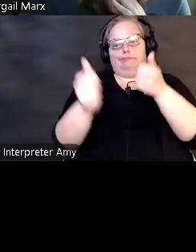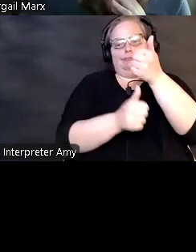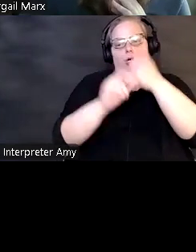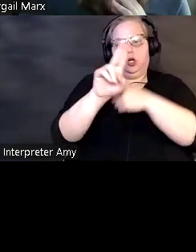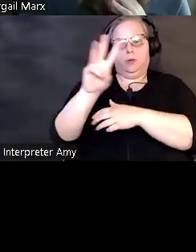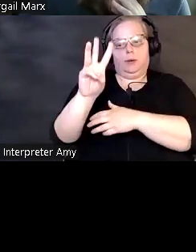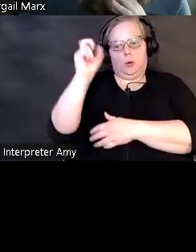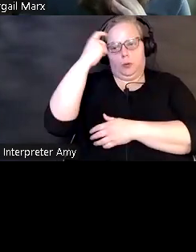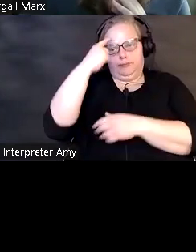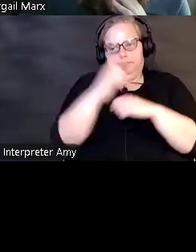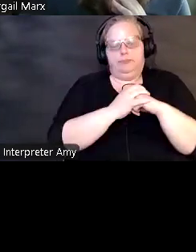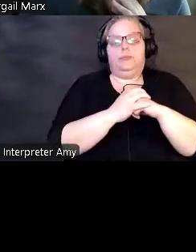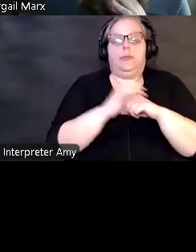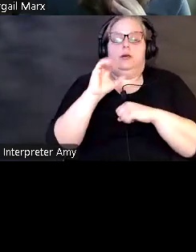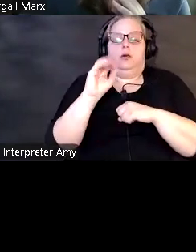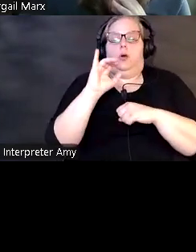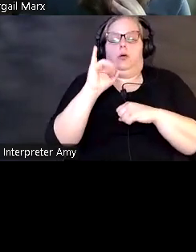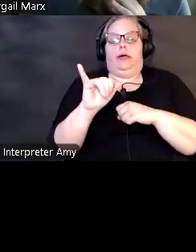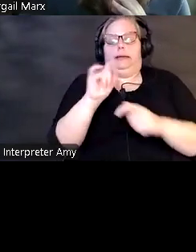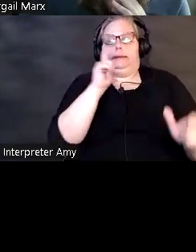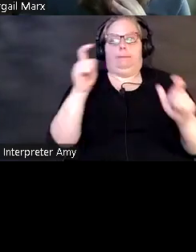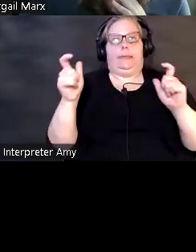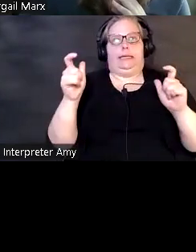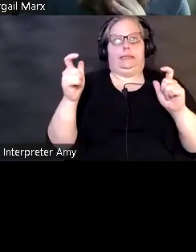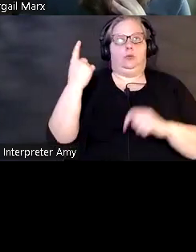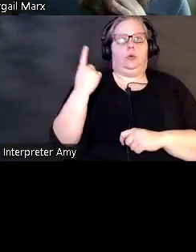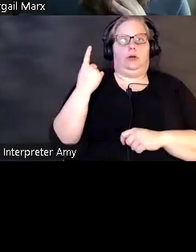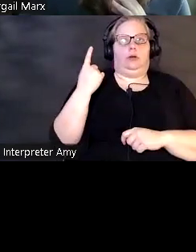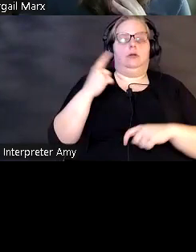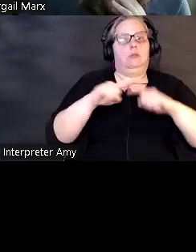So that's probably our biggest one. But there are wait lists there